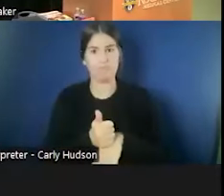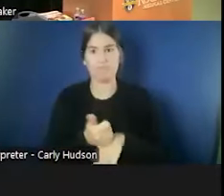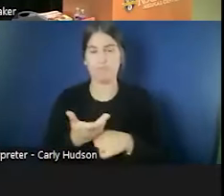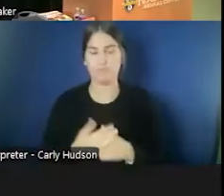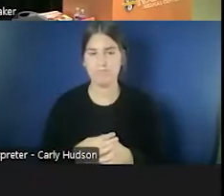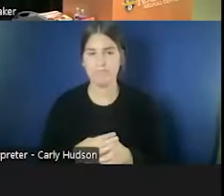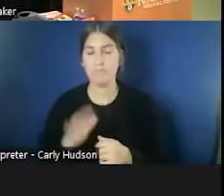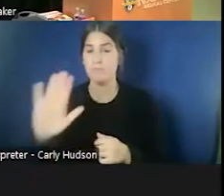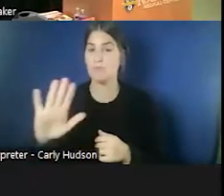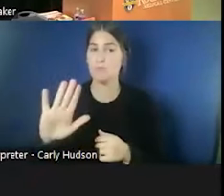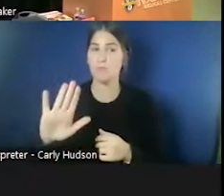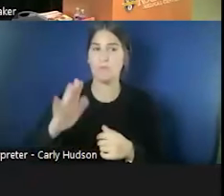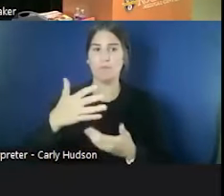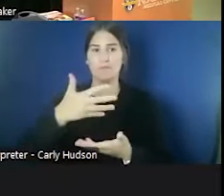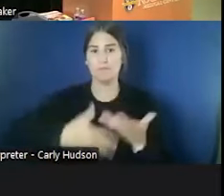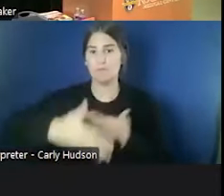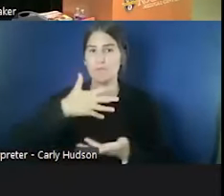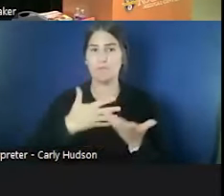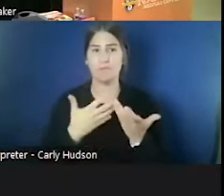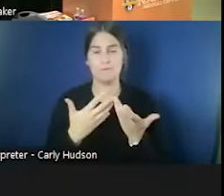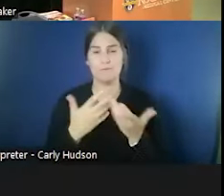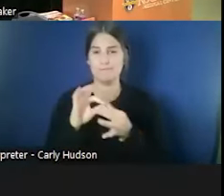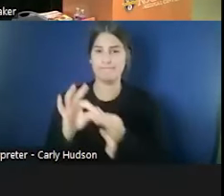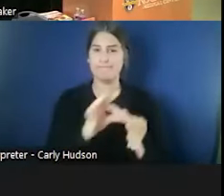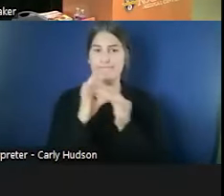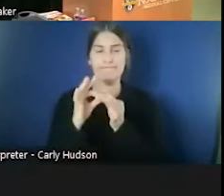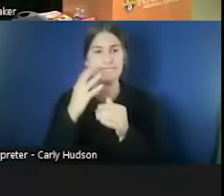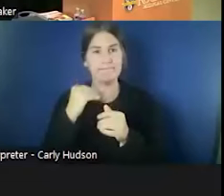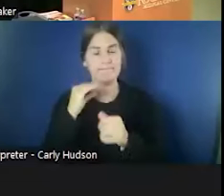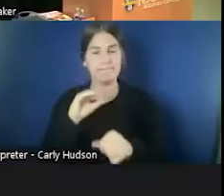social and built environment determines your individual health and Community Health above